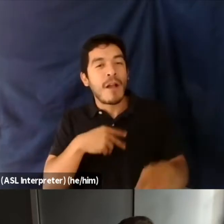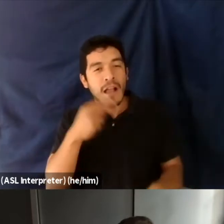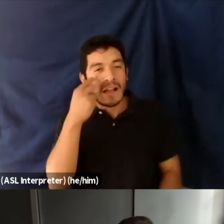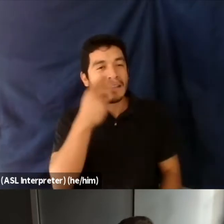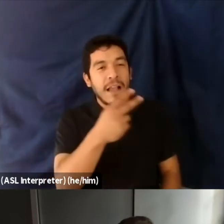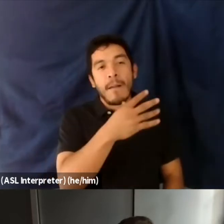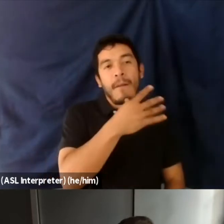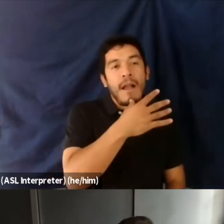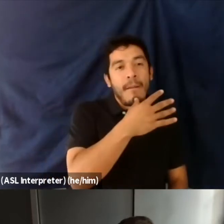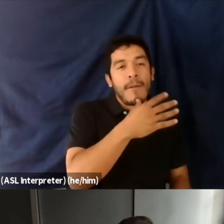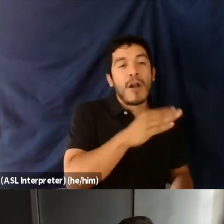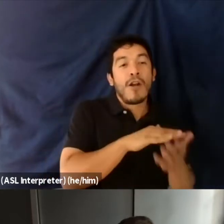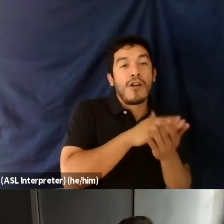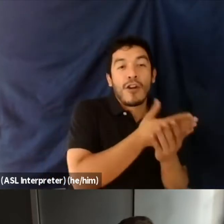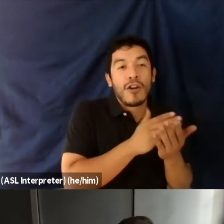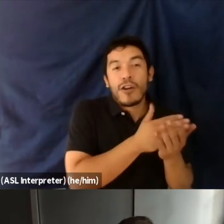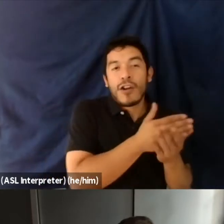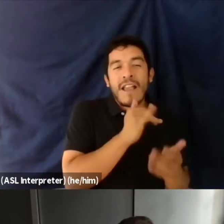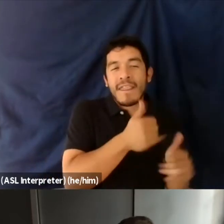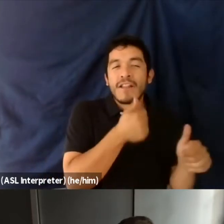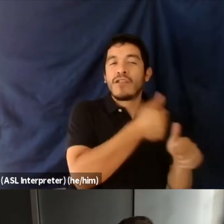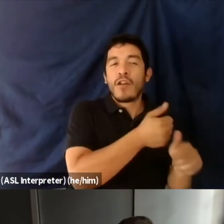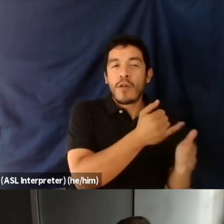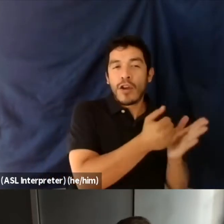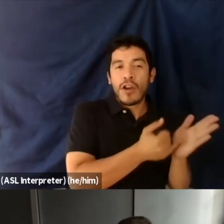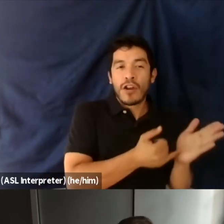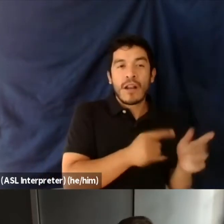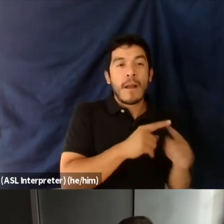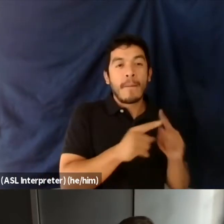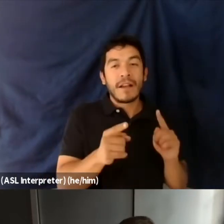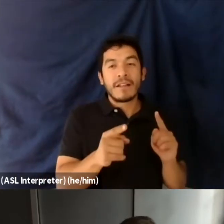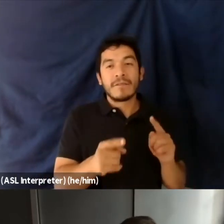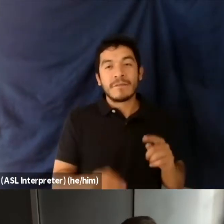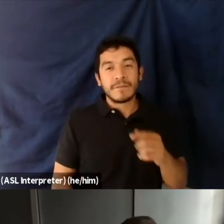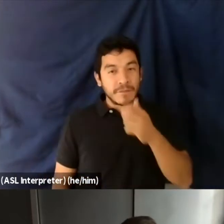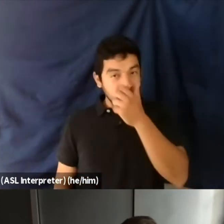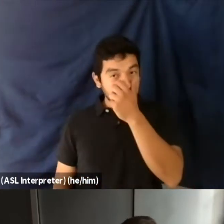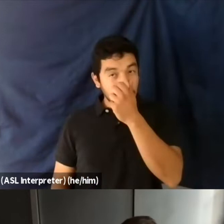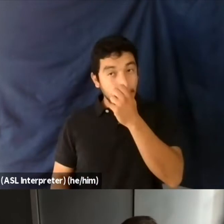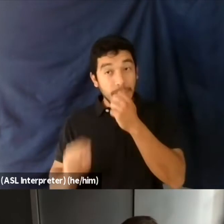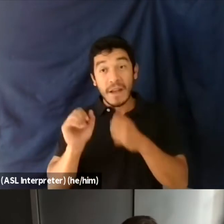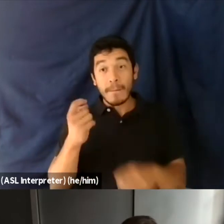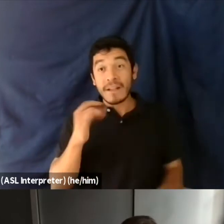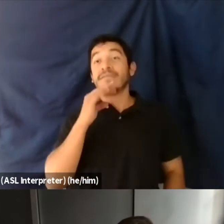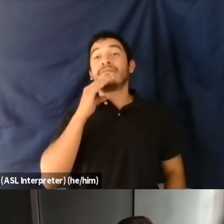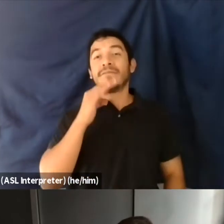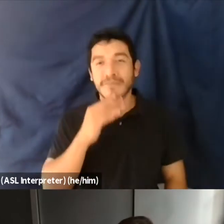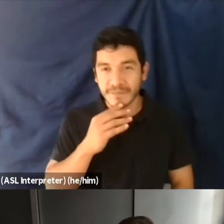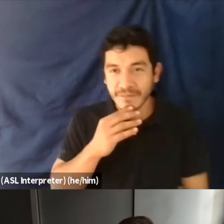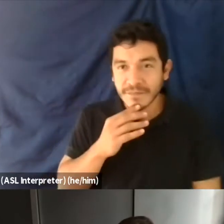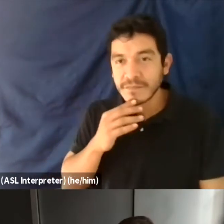you know, cooking, which is its own art. But yeah, good ahead. So the hardest part of getting your mom